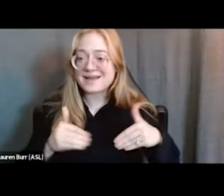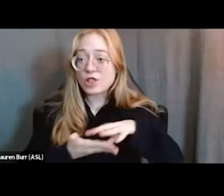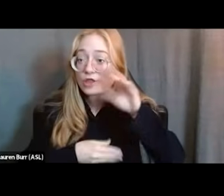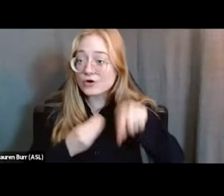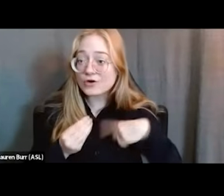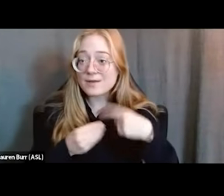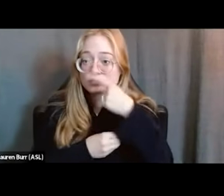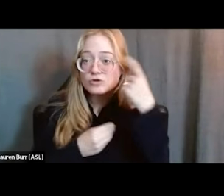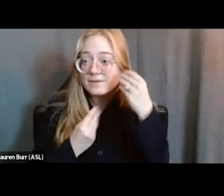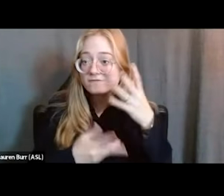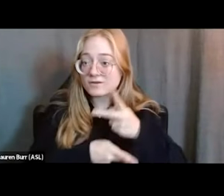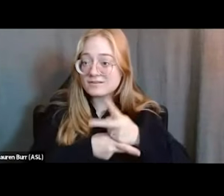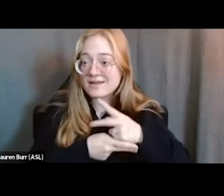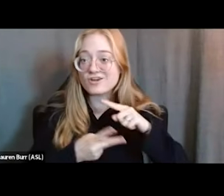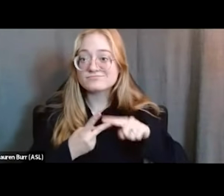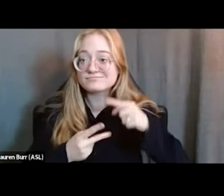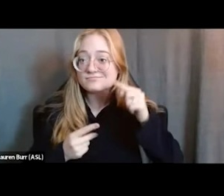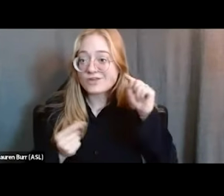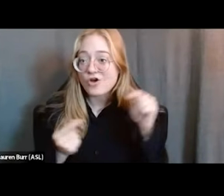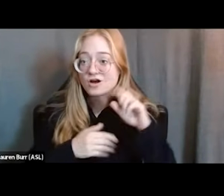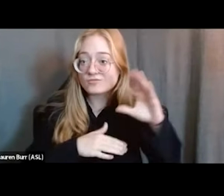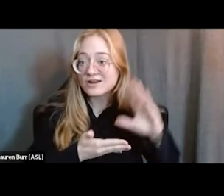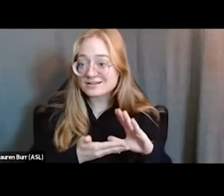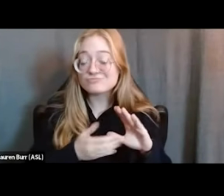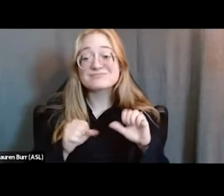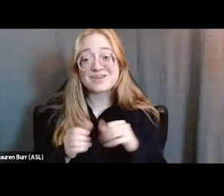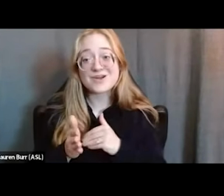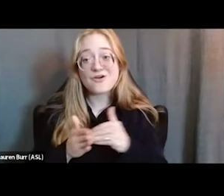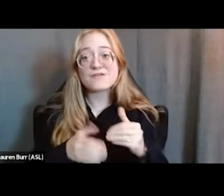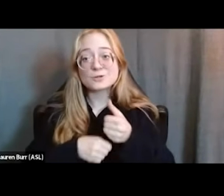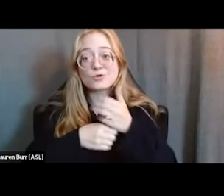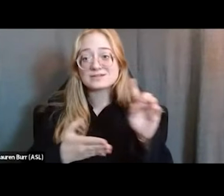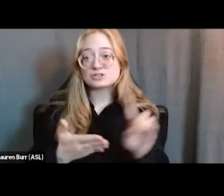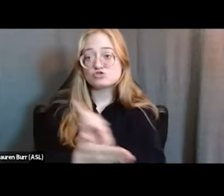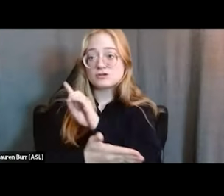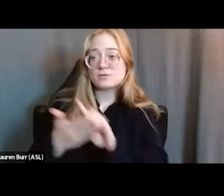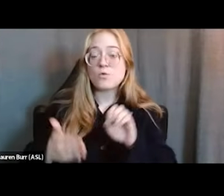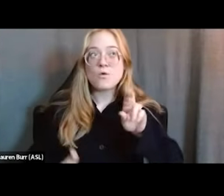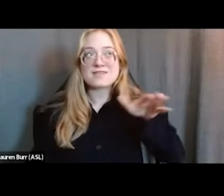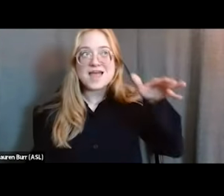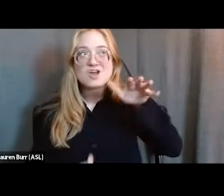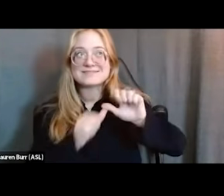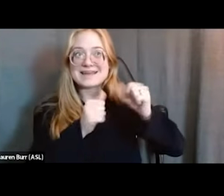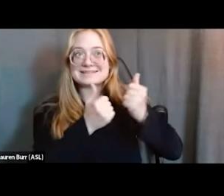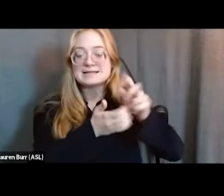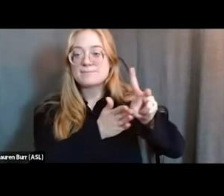And often they can be discriminatory or their agency might have policies that are discriminatory that says,